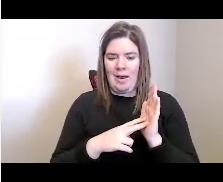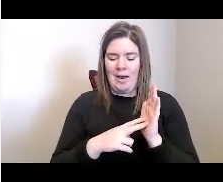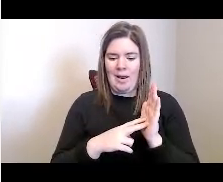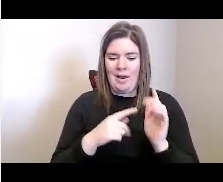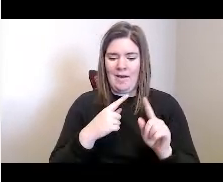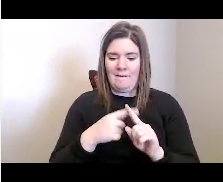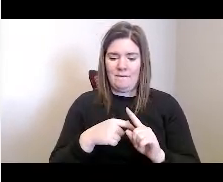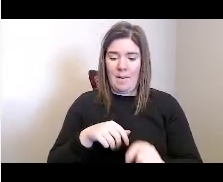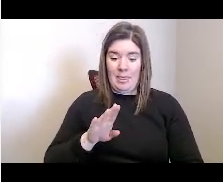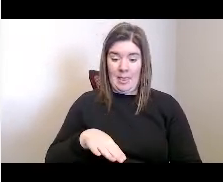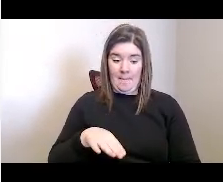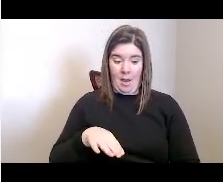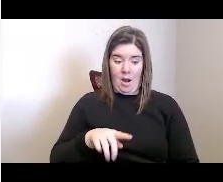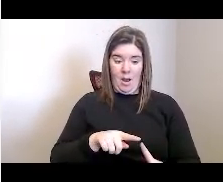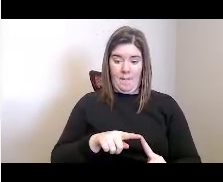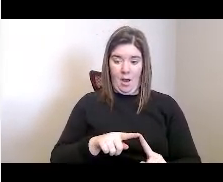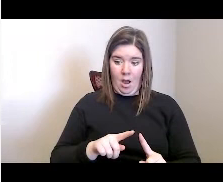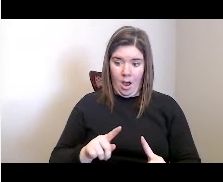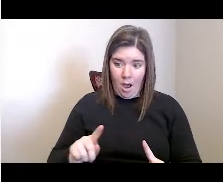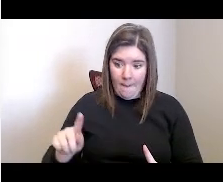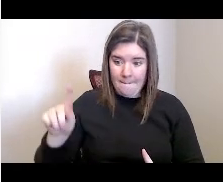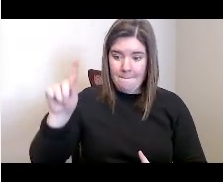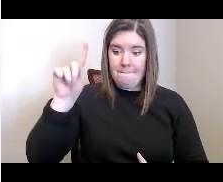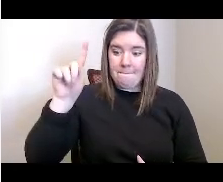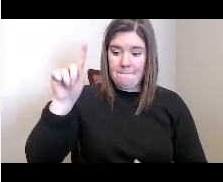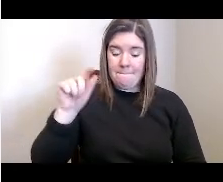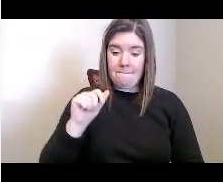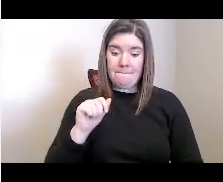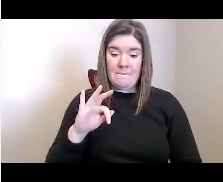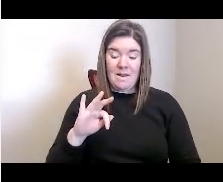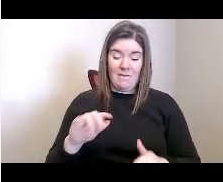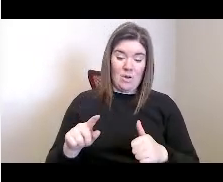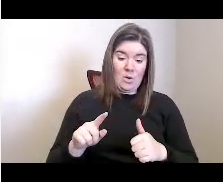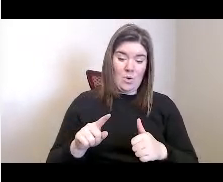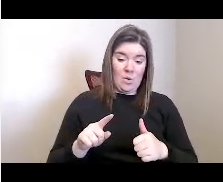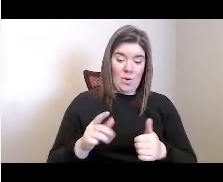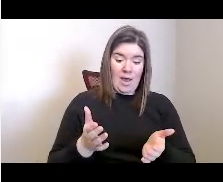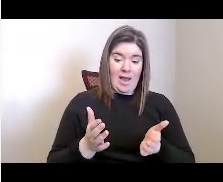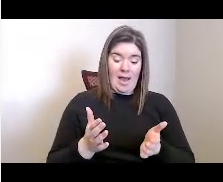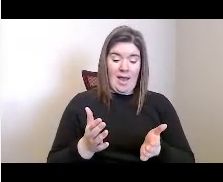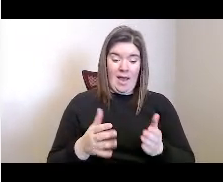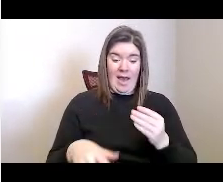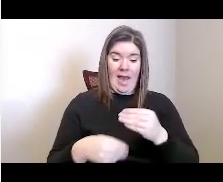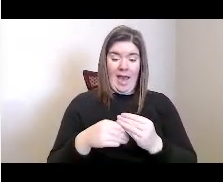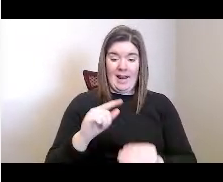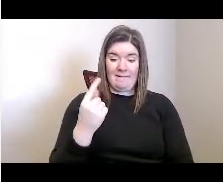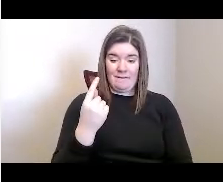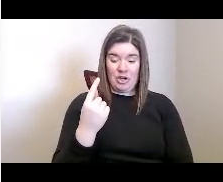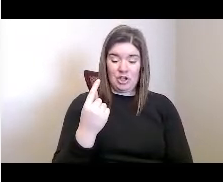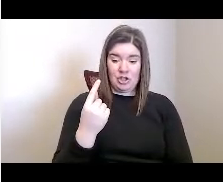so the content that you add to slide first is going to be the first thing that's read.